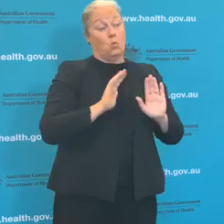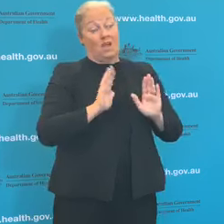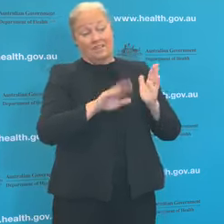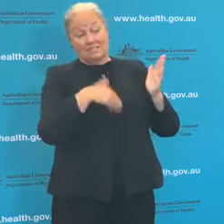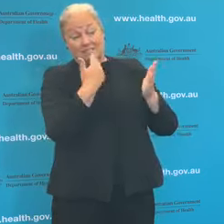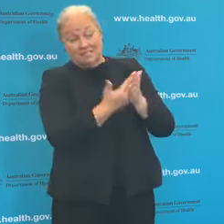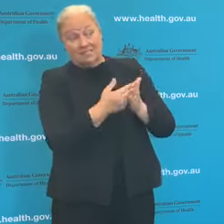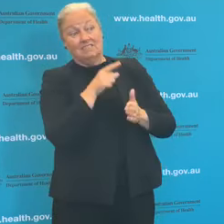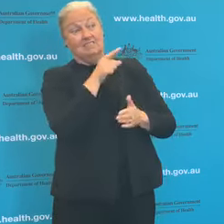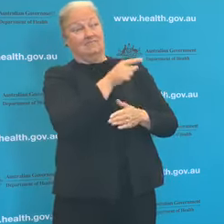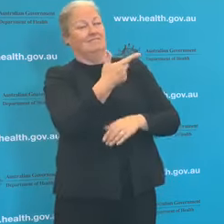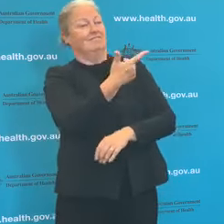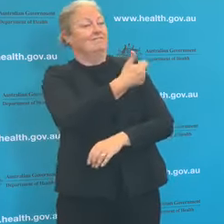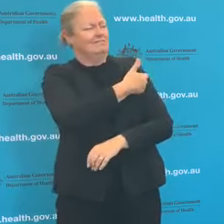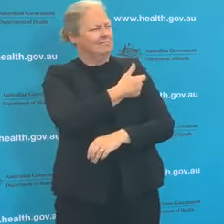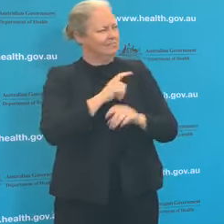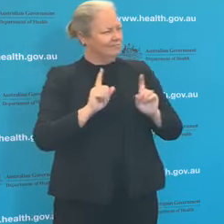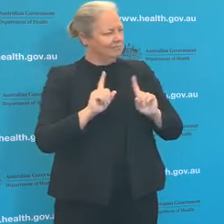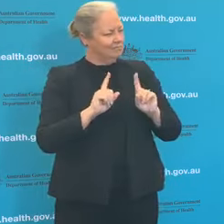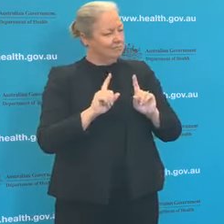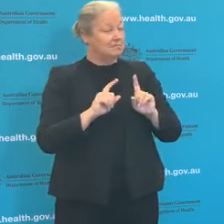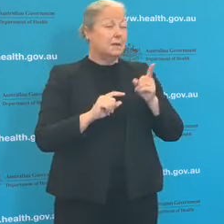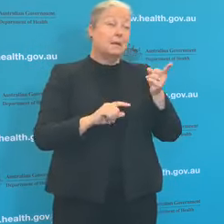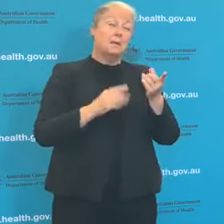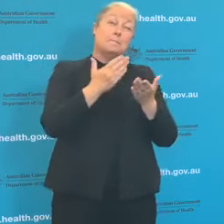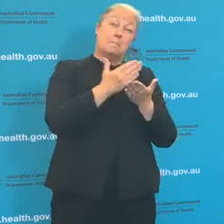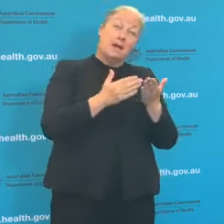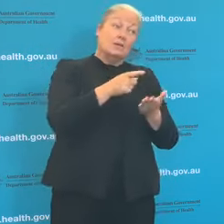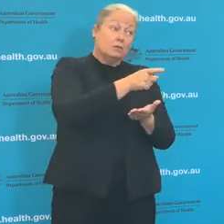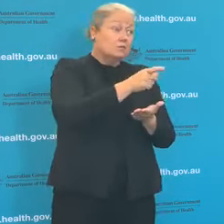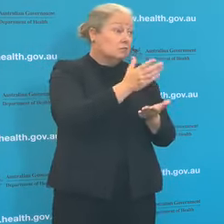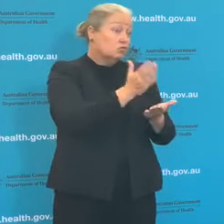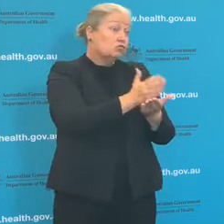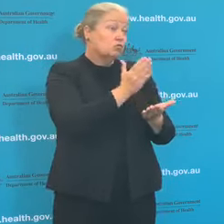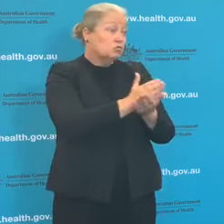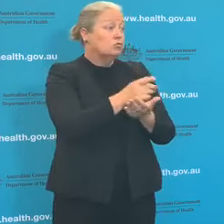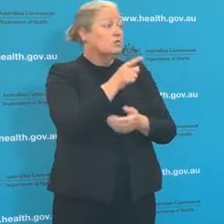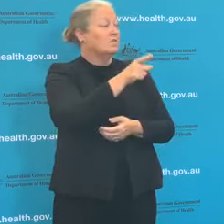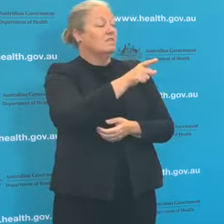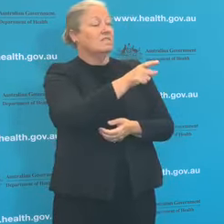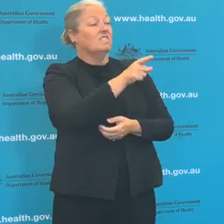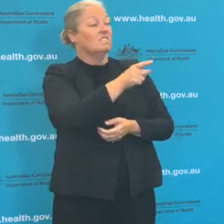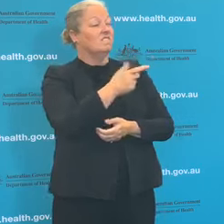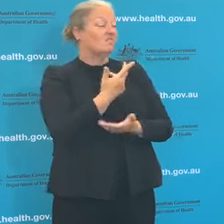So, I think that is true, that the virus is likely- I mean, it's possible we could